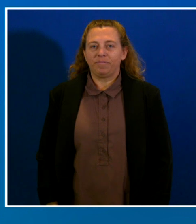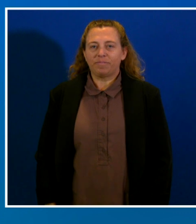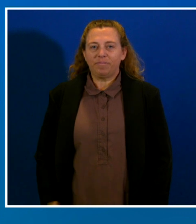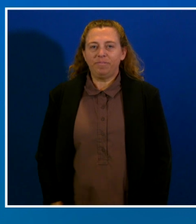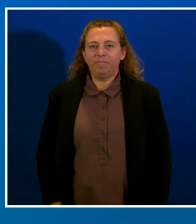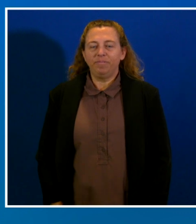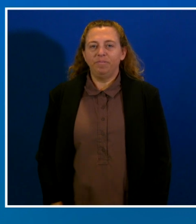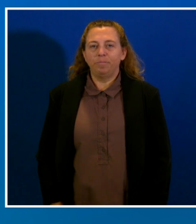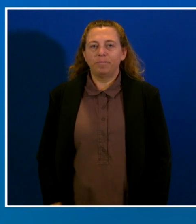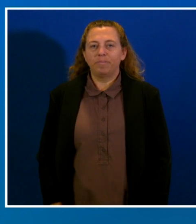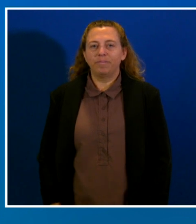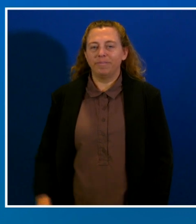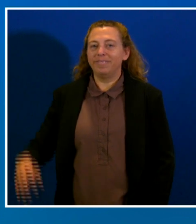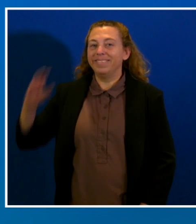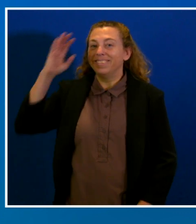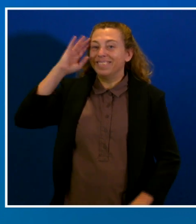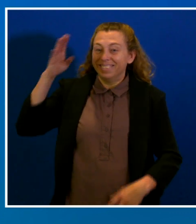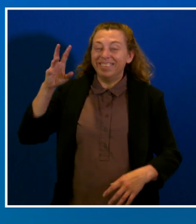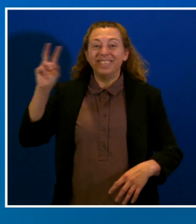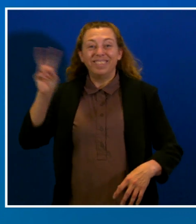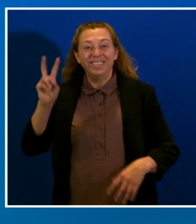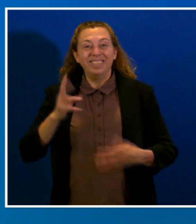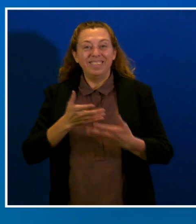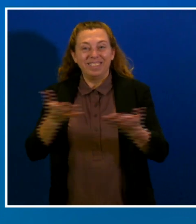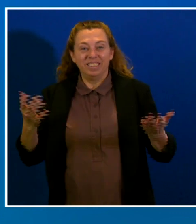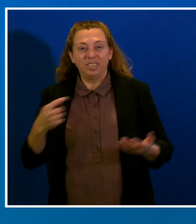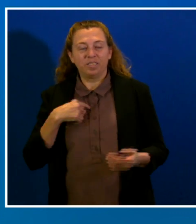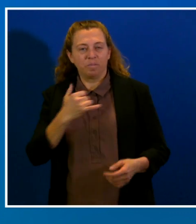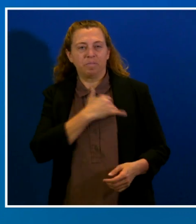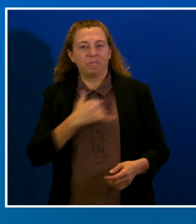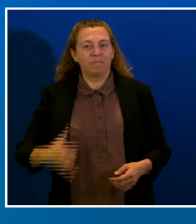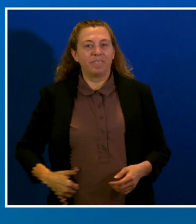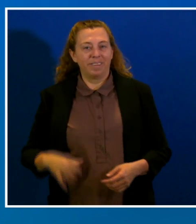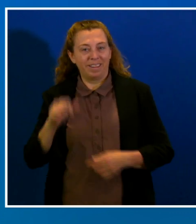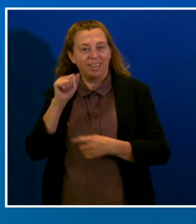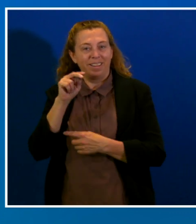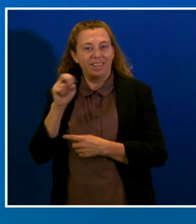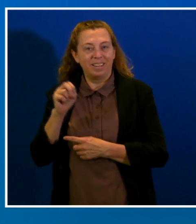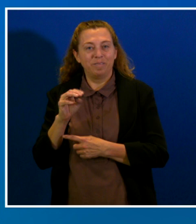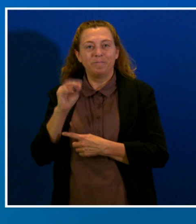Hello Vancouver, I'm Mayor Anne McEnerny-Ogle and today's Thursday, April 29th.